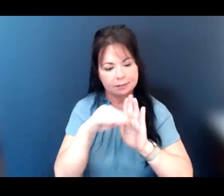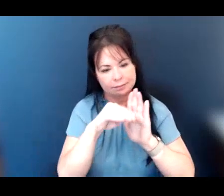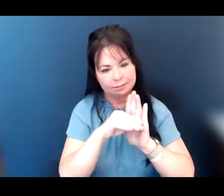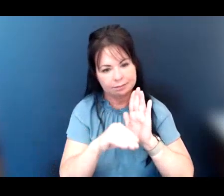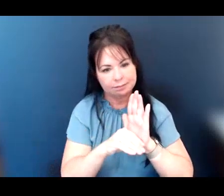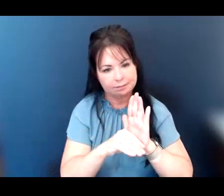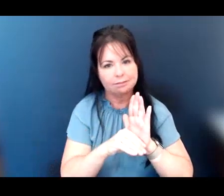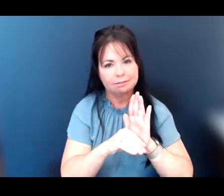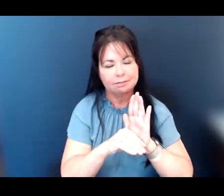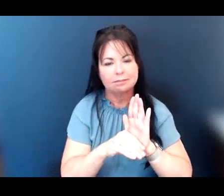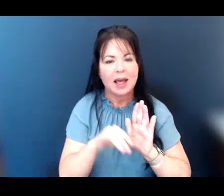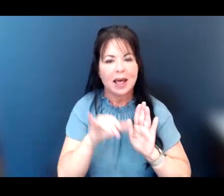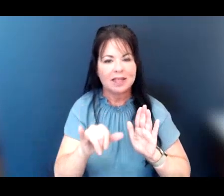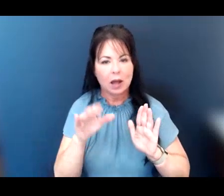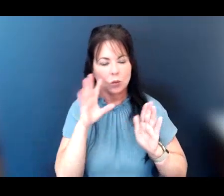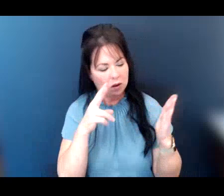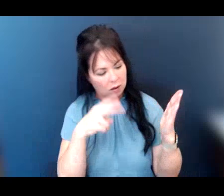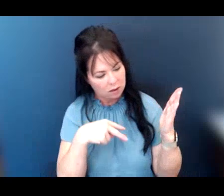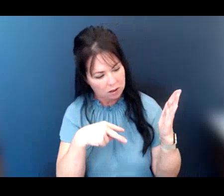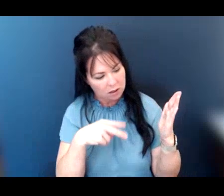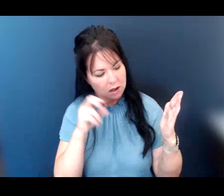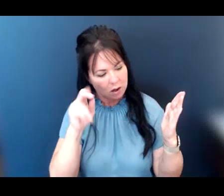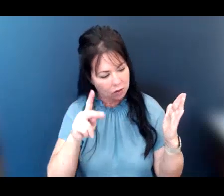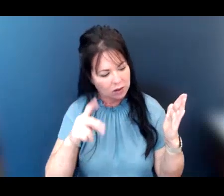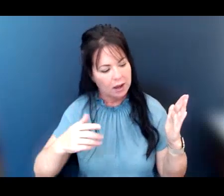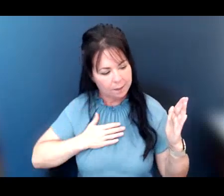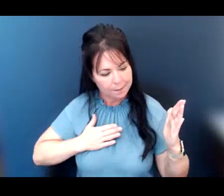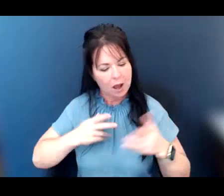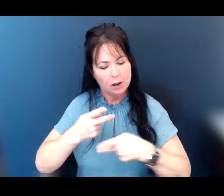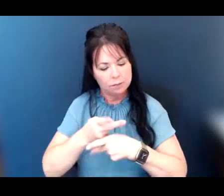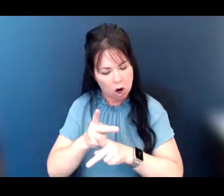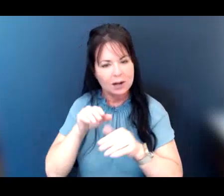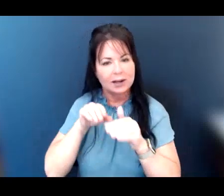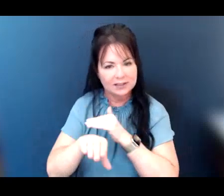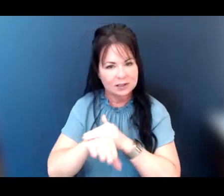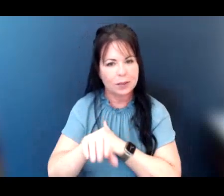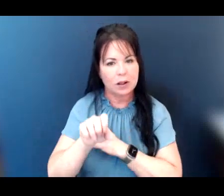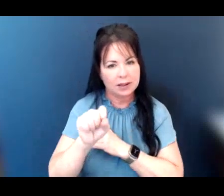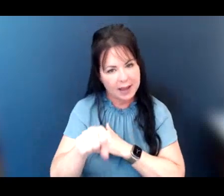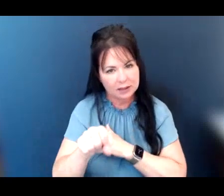is considered accessible. I want to set this up, though. I want to show one of my favorite videos